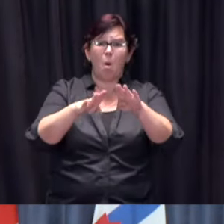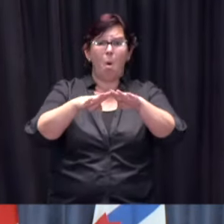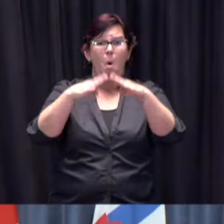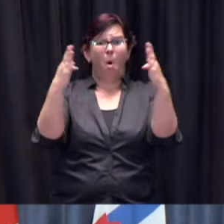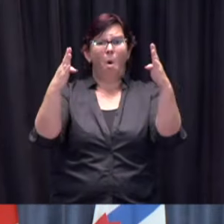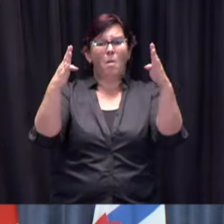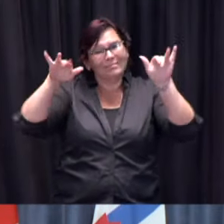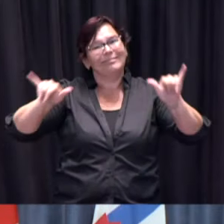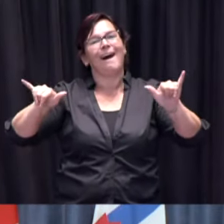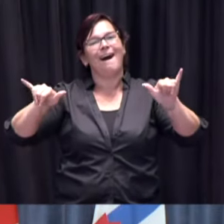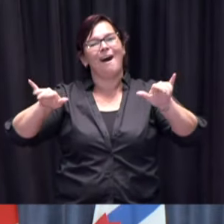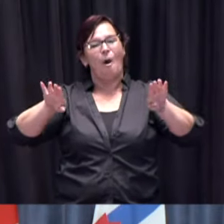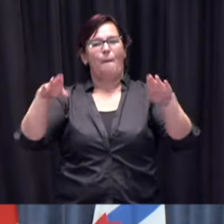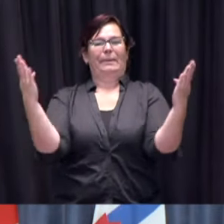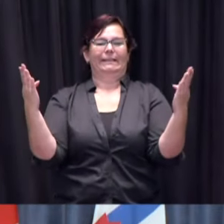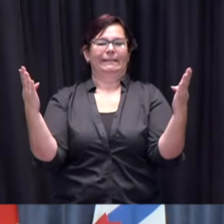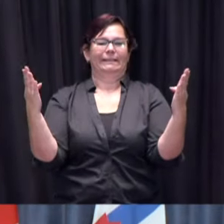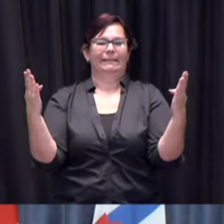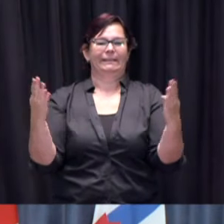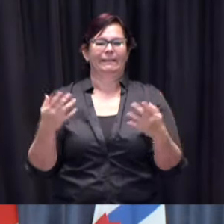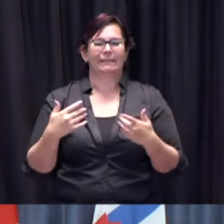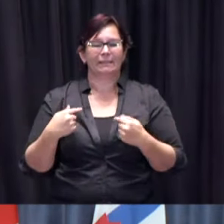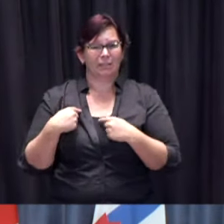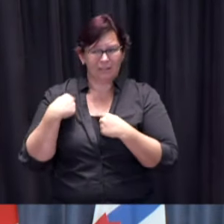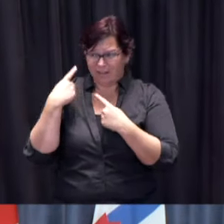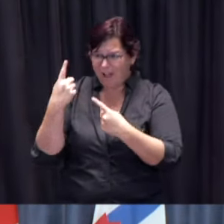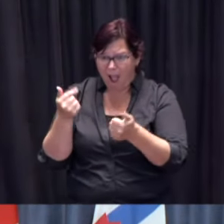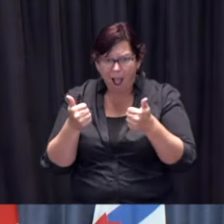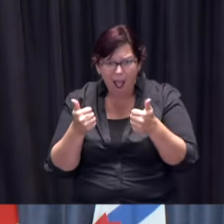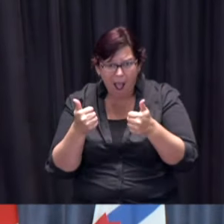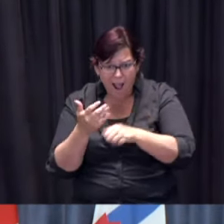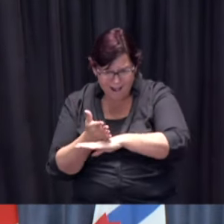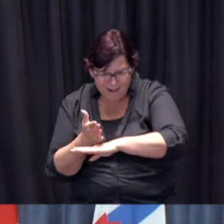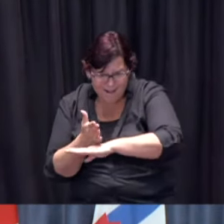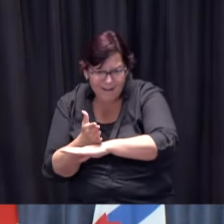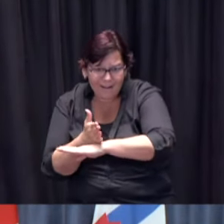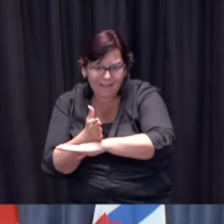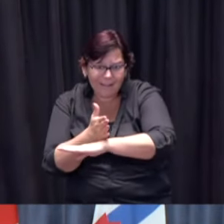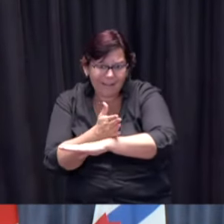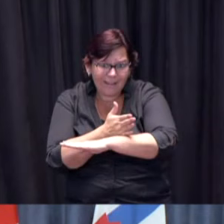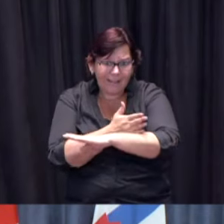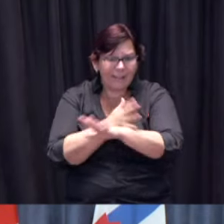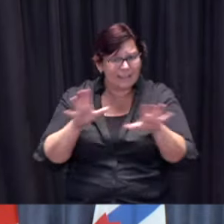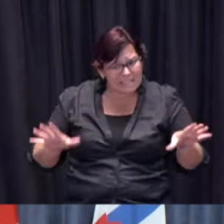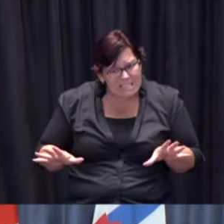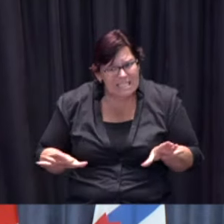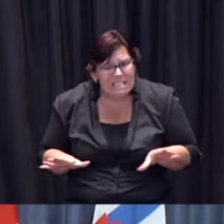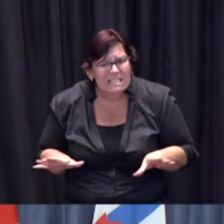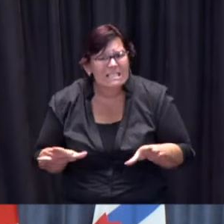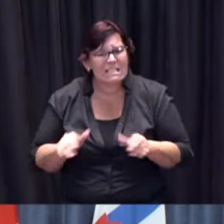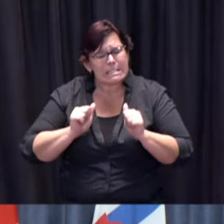We've come a far away to this point we've done a great job the leadership of the Mayor and members of councilman